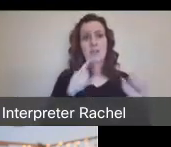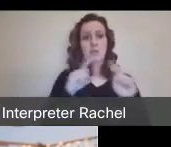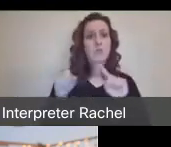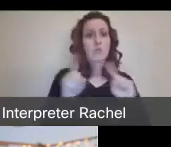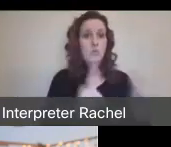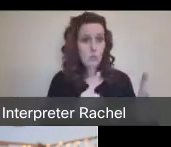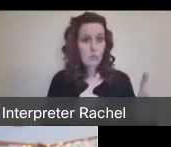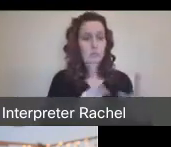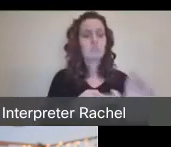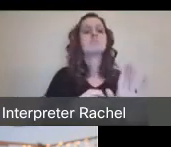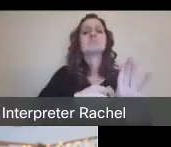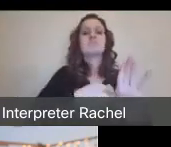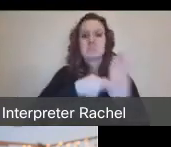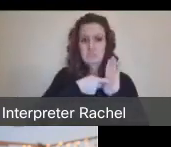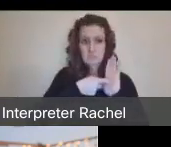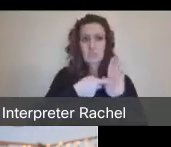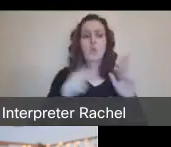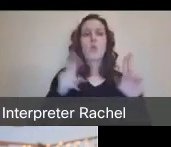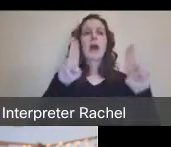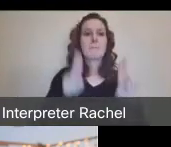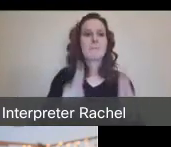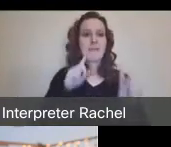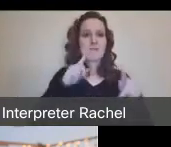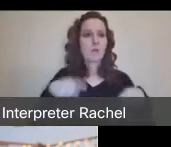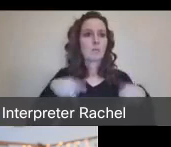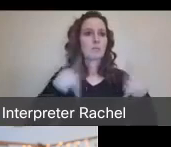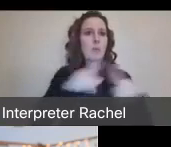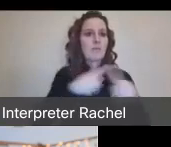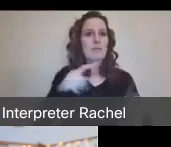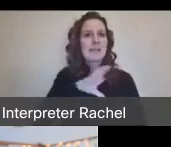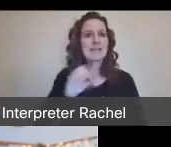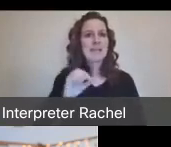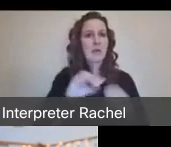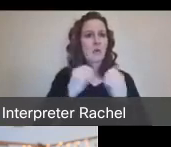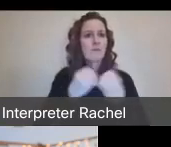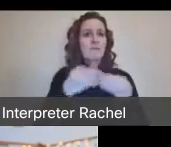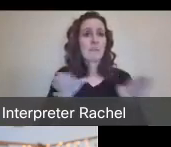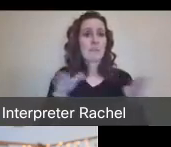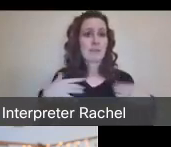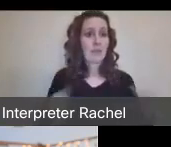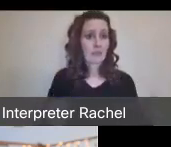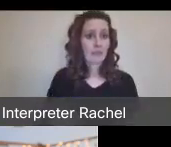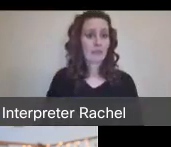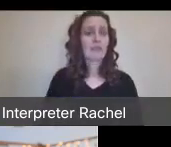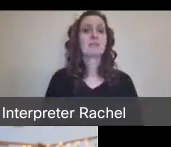required to apply for a permit from the County Office of Public Health. I just want to be clear.